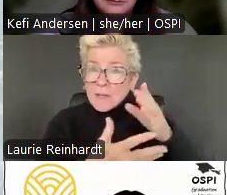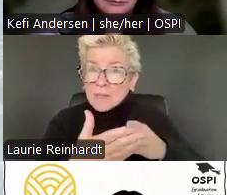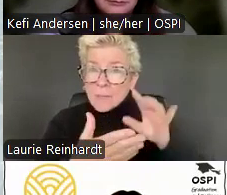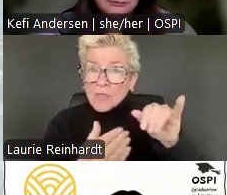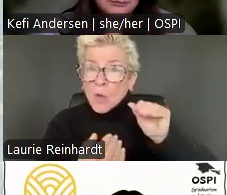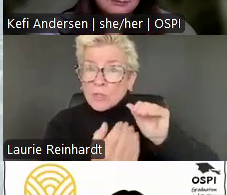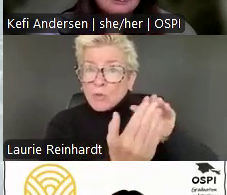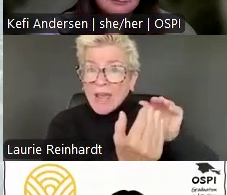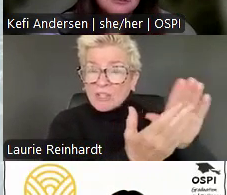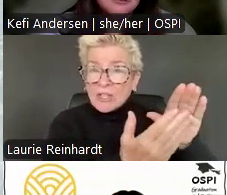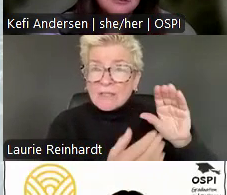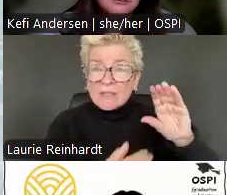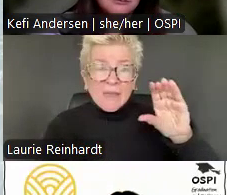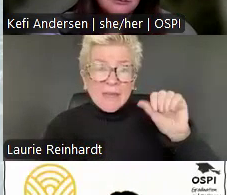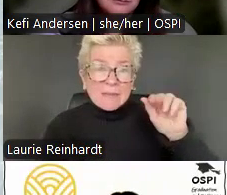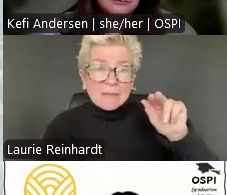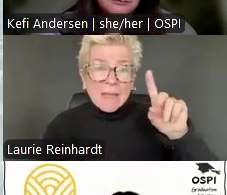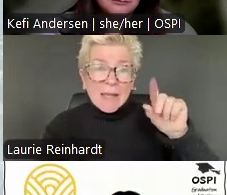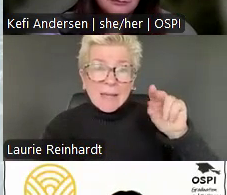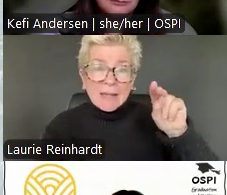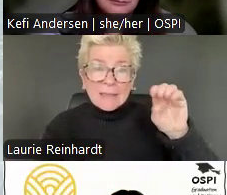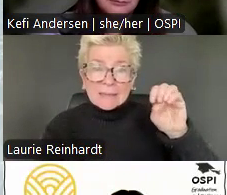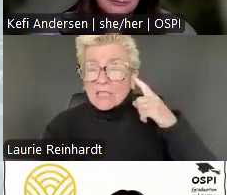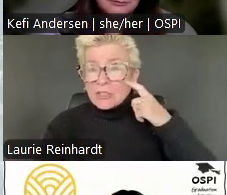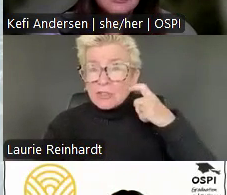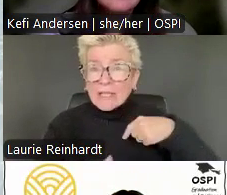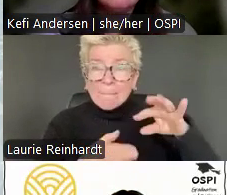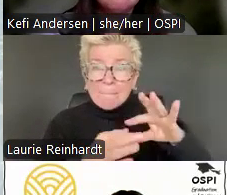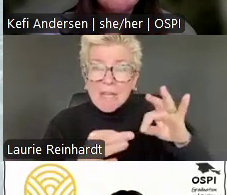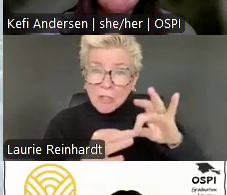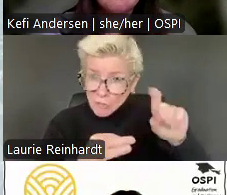that Candice just reviewed - are they in place for those students if they're in